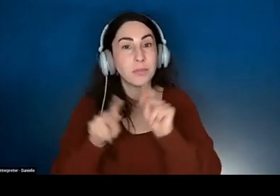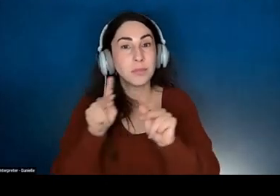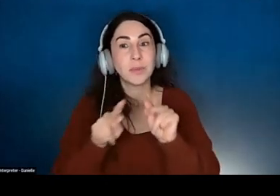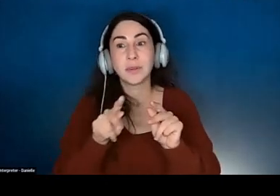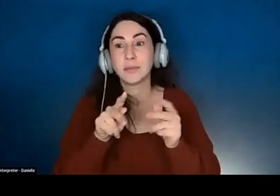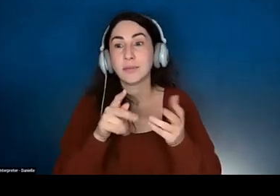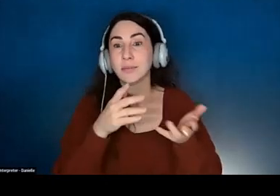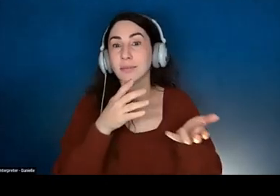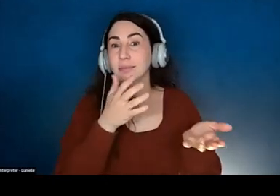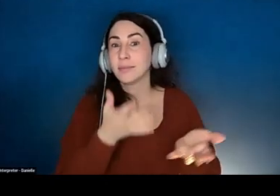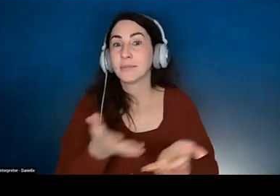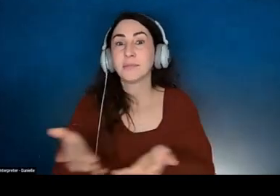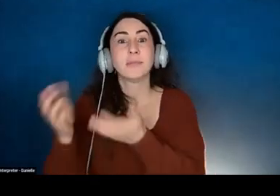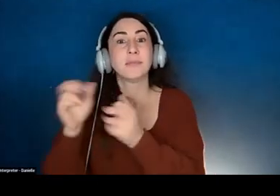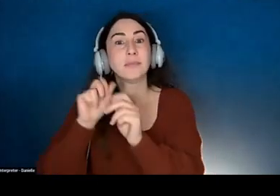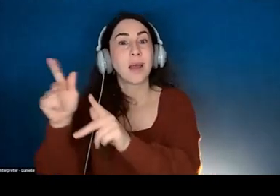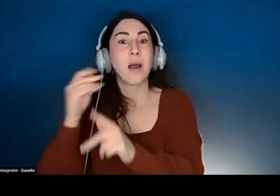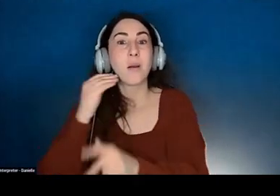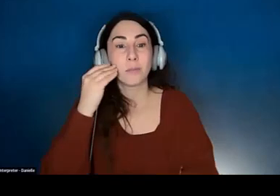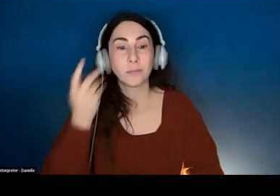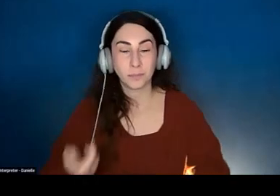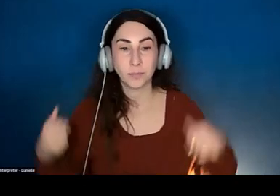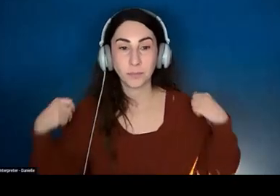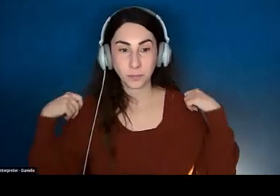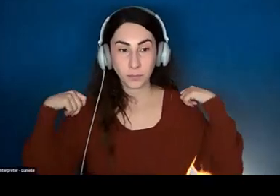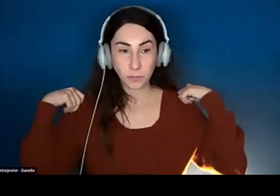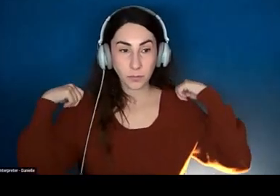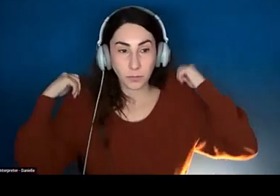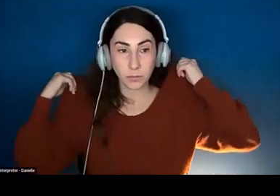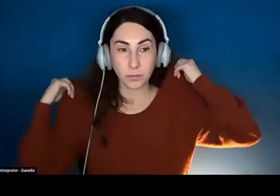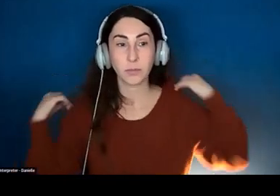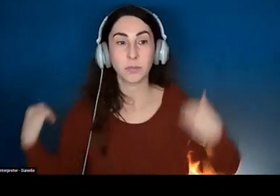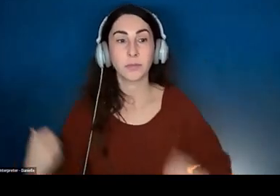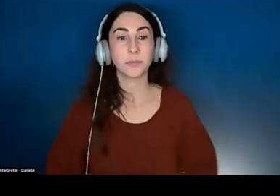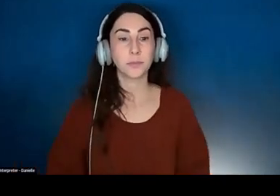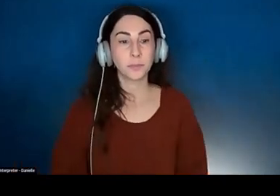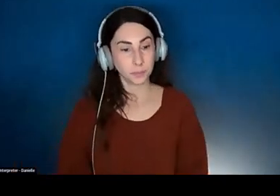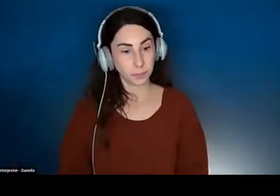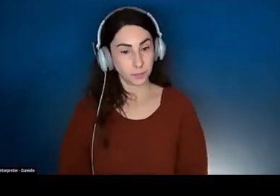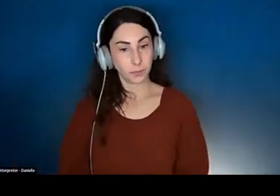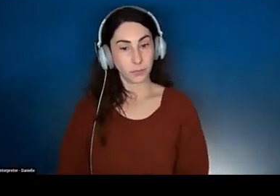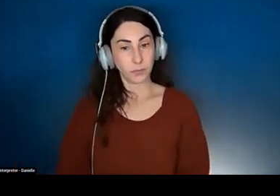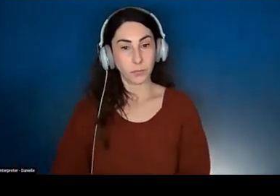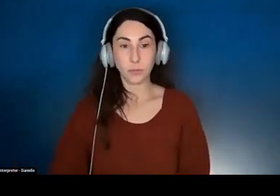Next slide, please. One of the questions Washington receives pretty